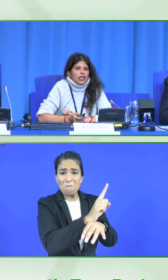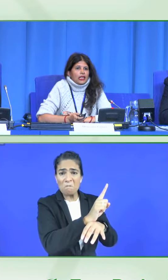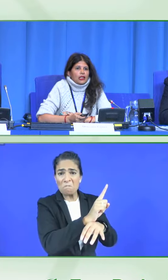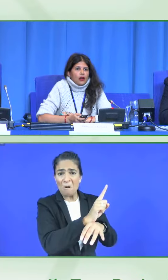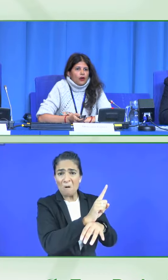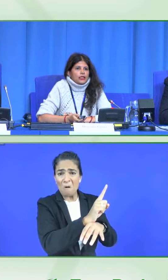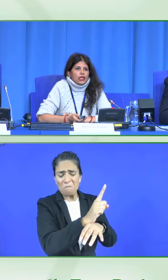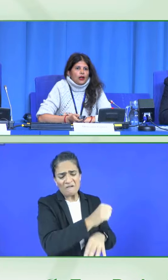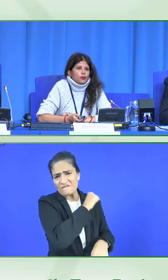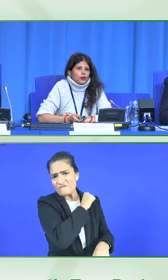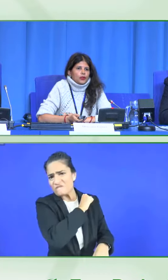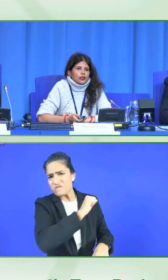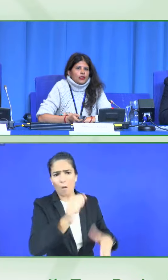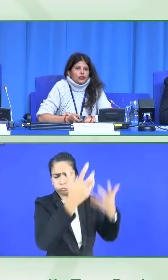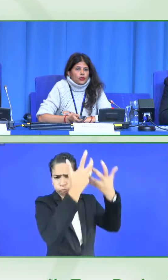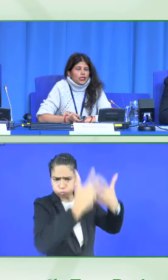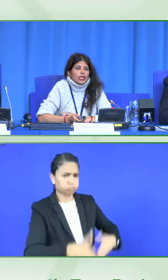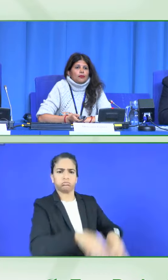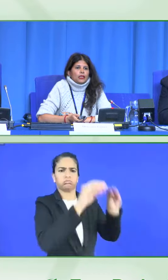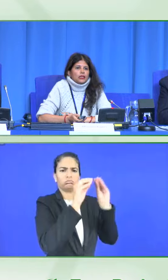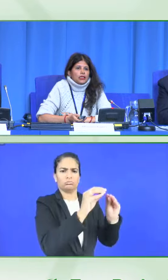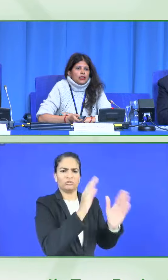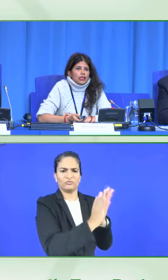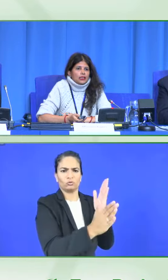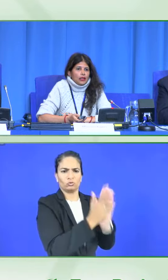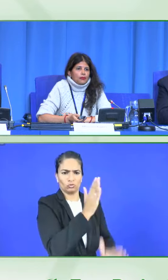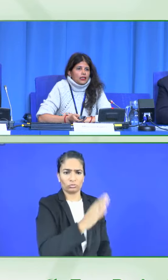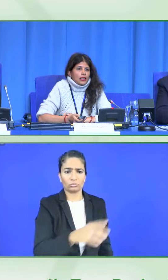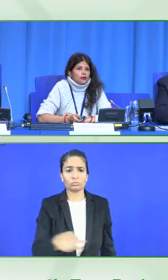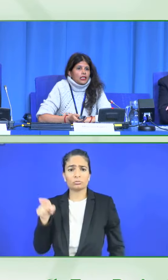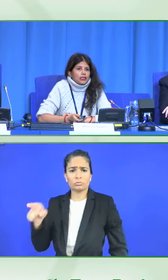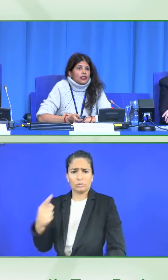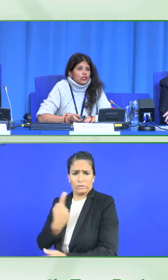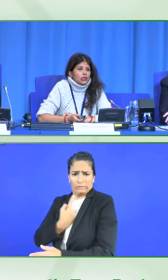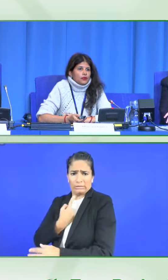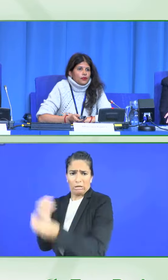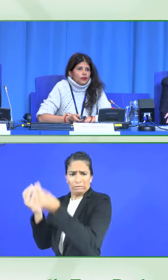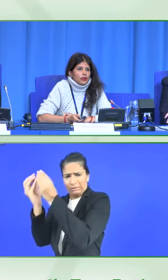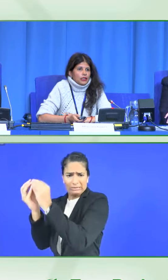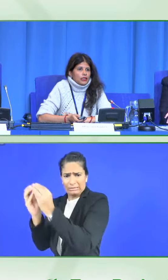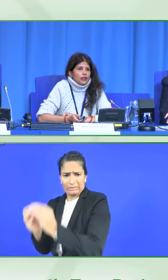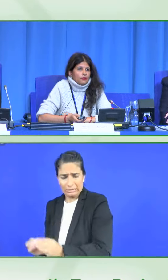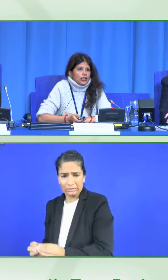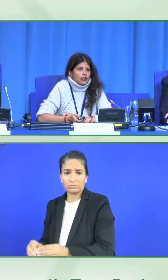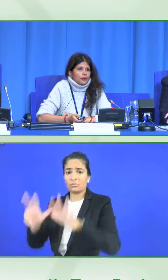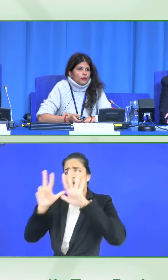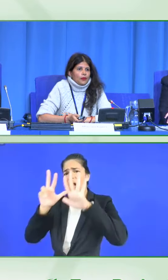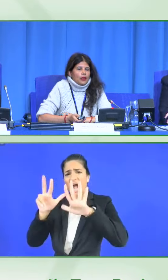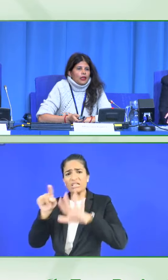features are provided and you can get at it with a single click.